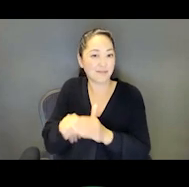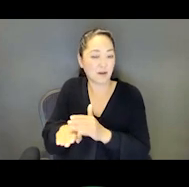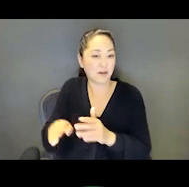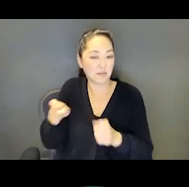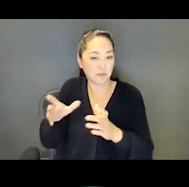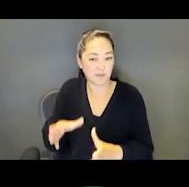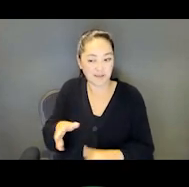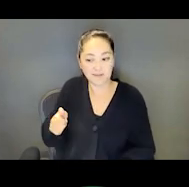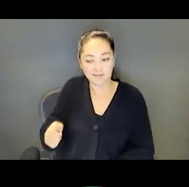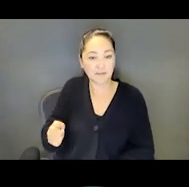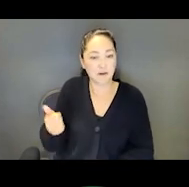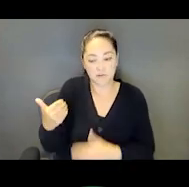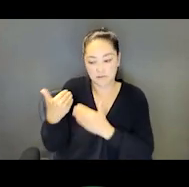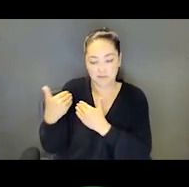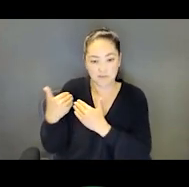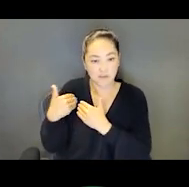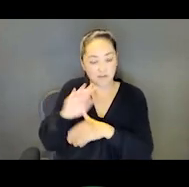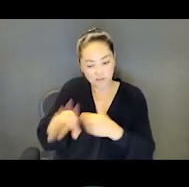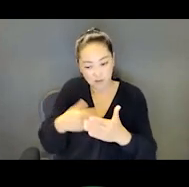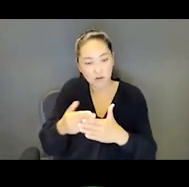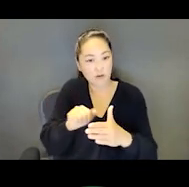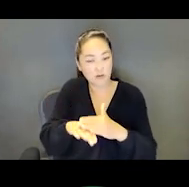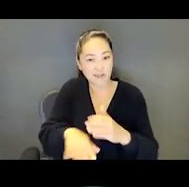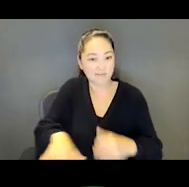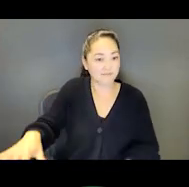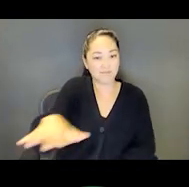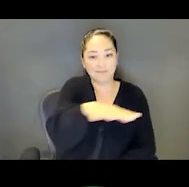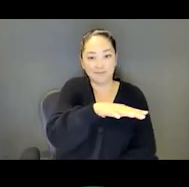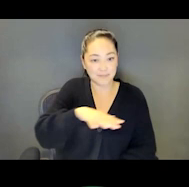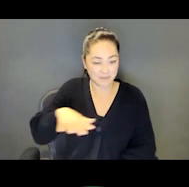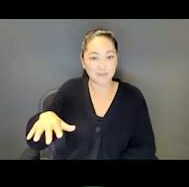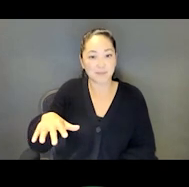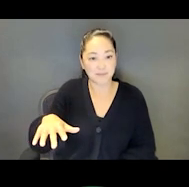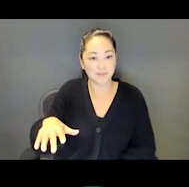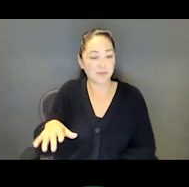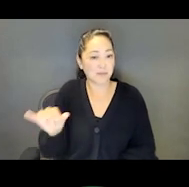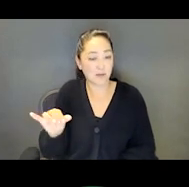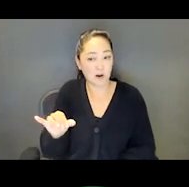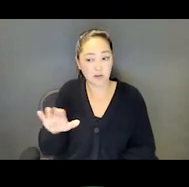That's the reference person for anybody from the person that is the groundskeeper to the